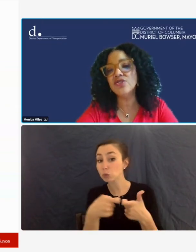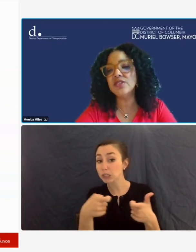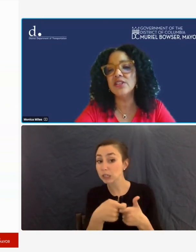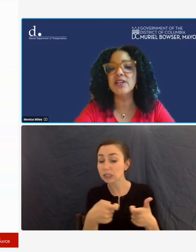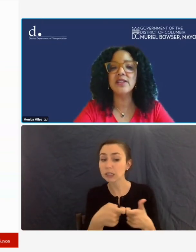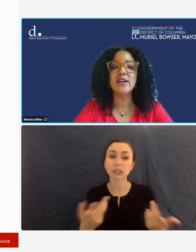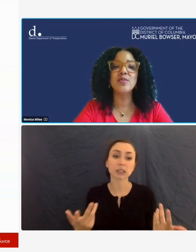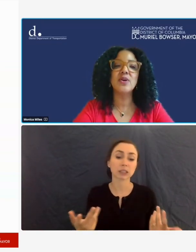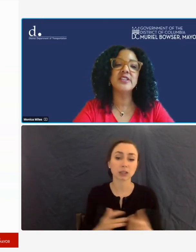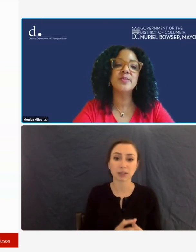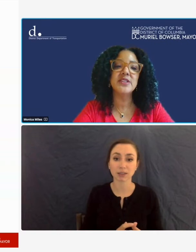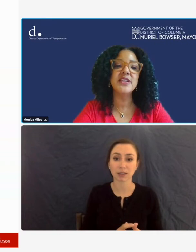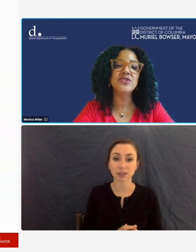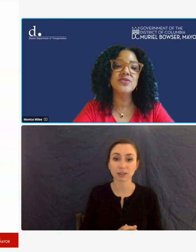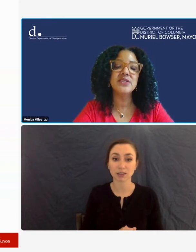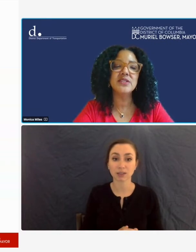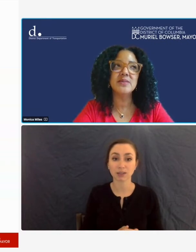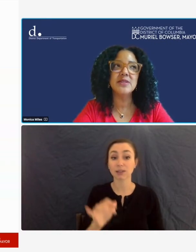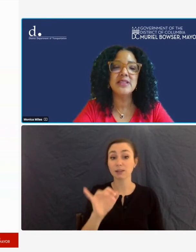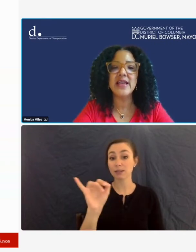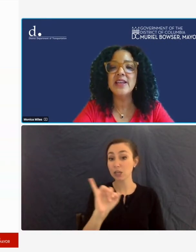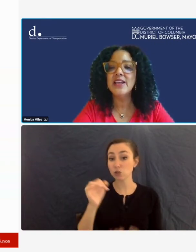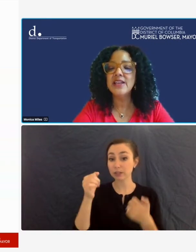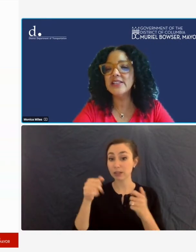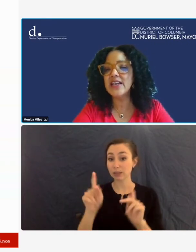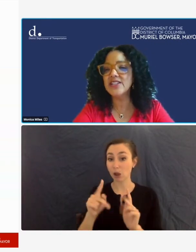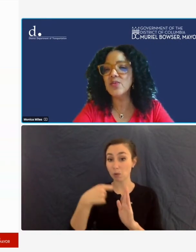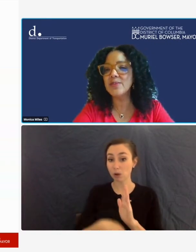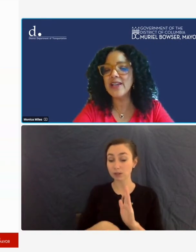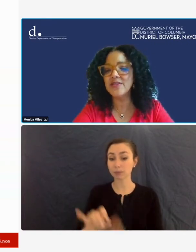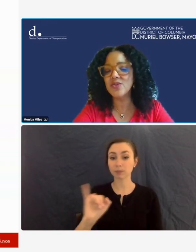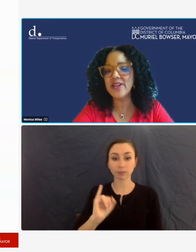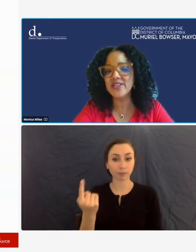an unallowable cost but the interest is something that is kind of swapped out there's a way to swap